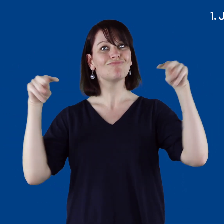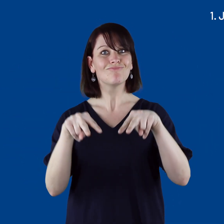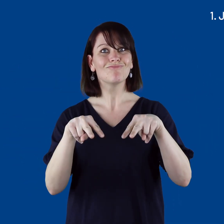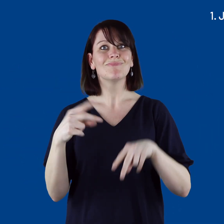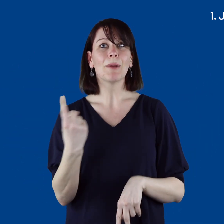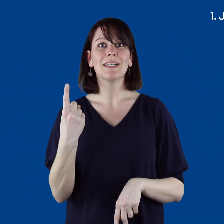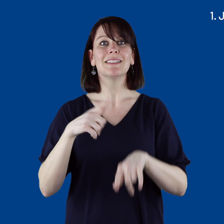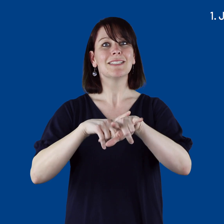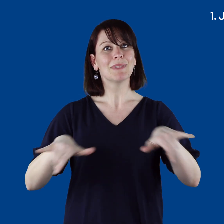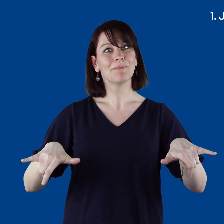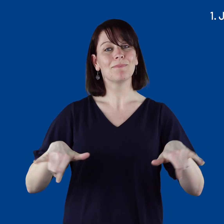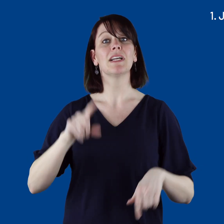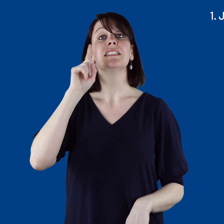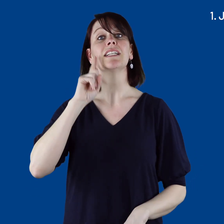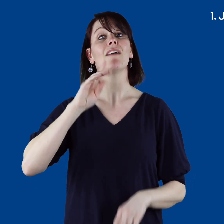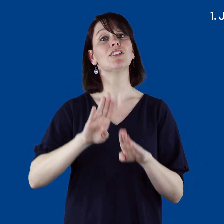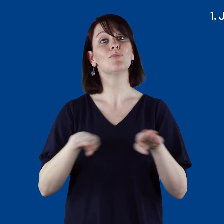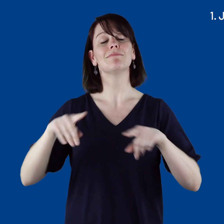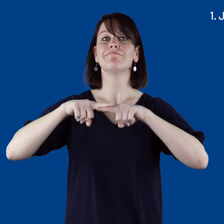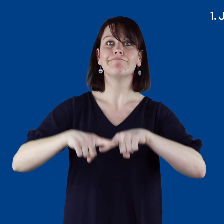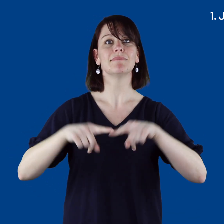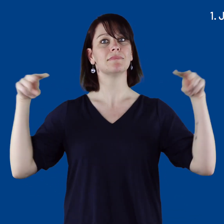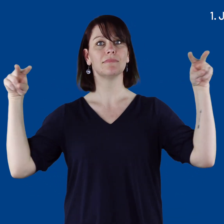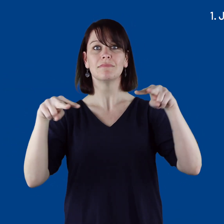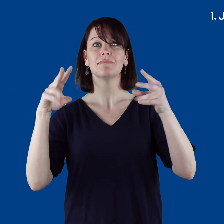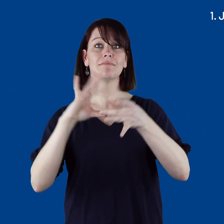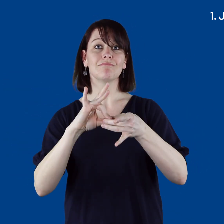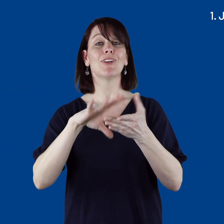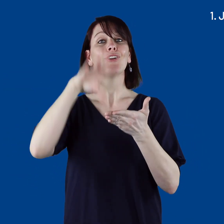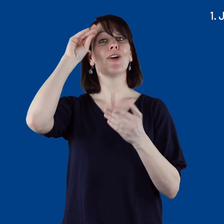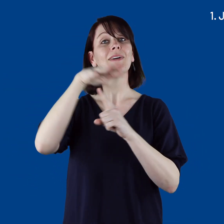at the same time. Deaf children rely on joint attention to learn about their environment and